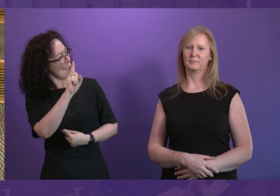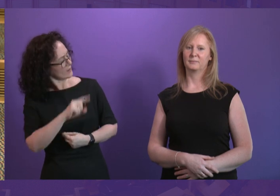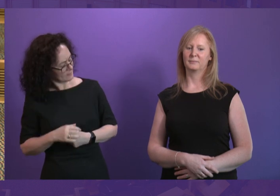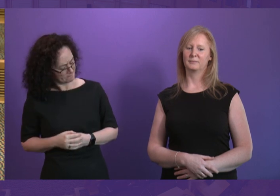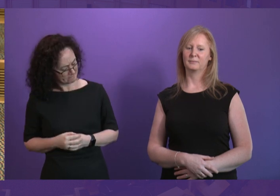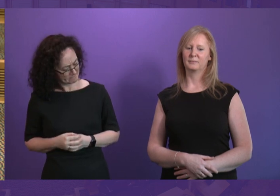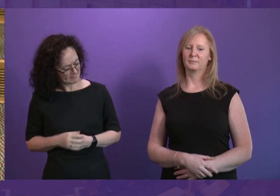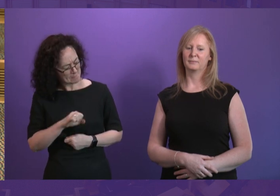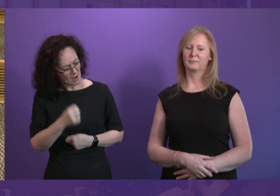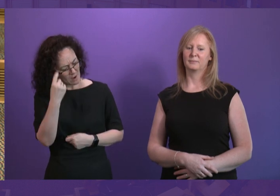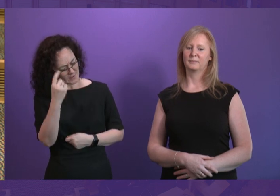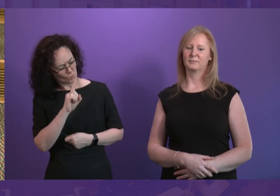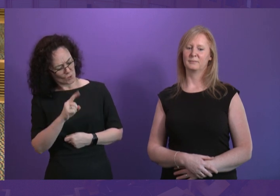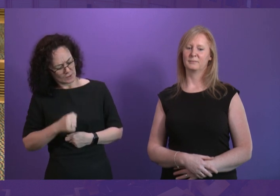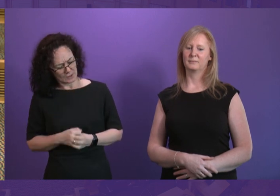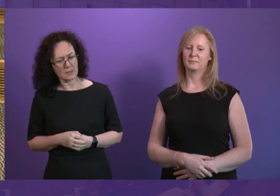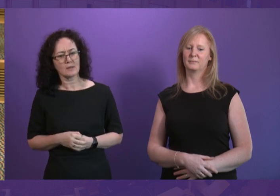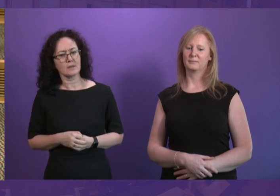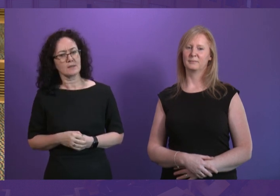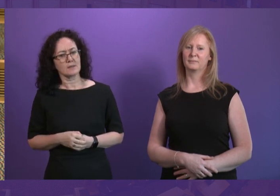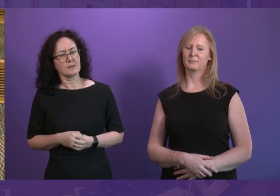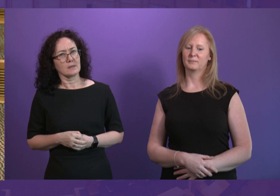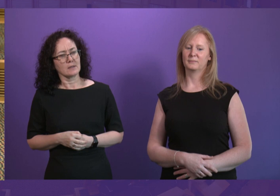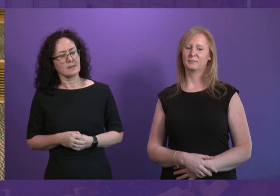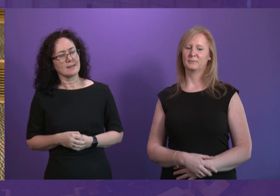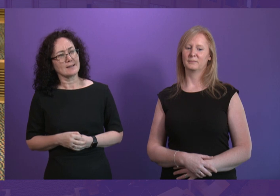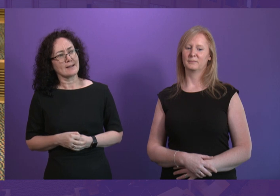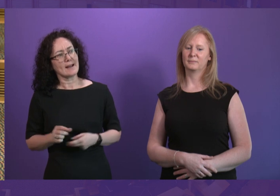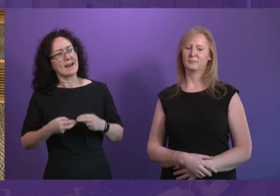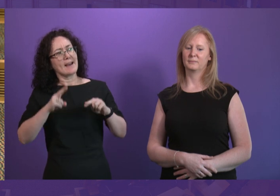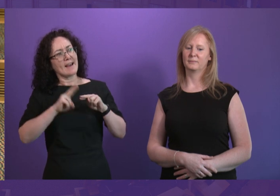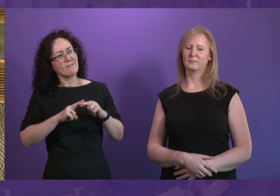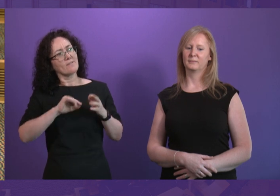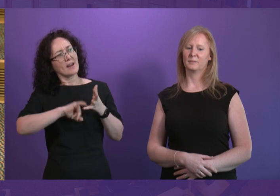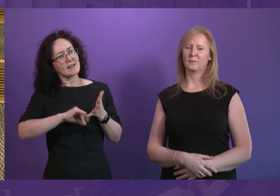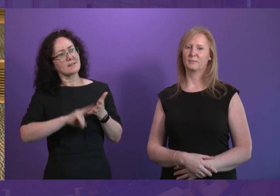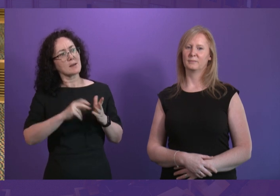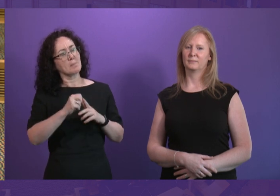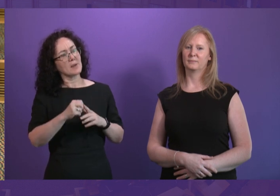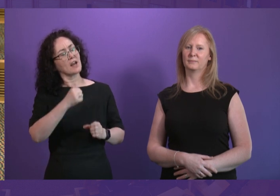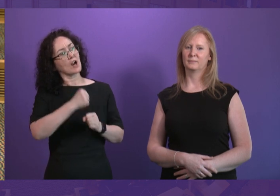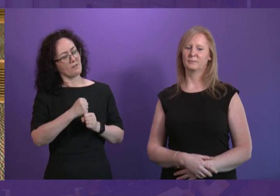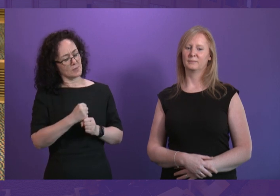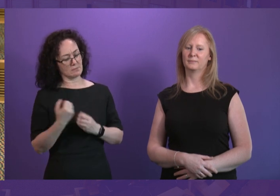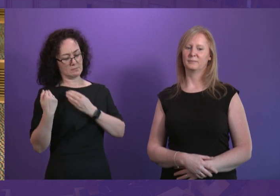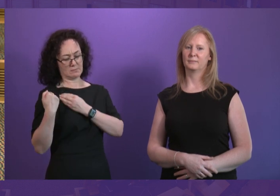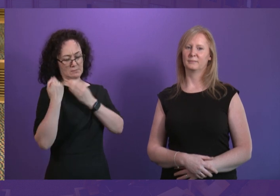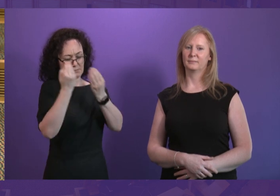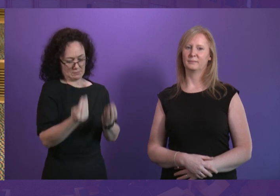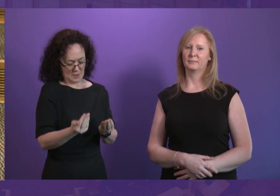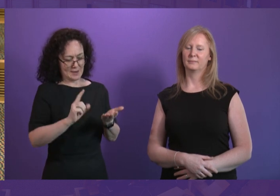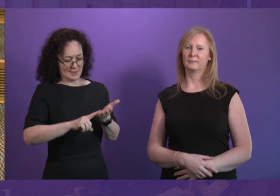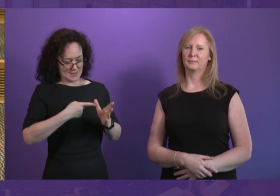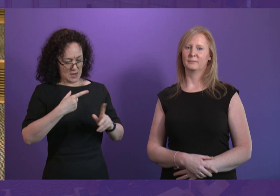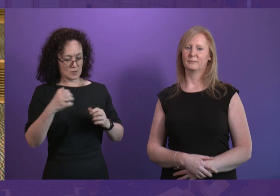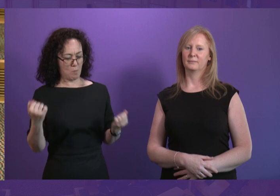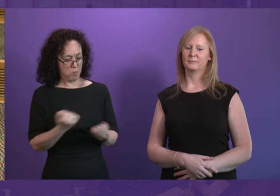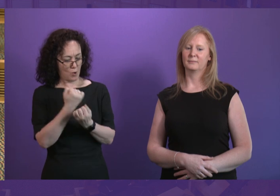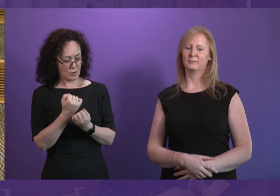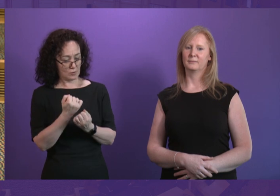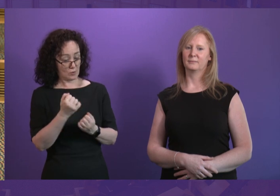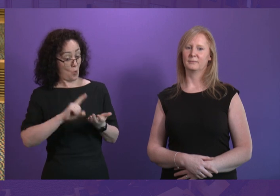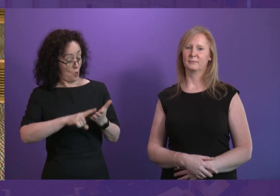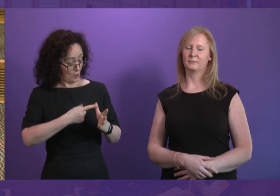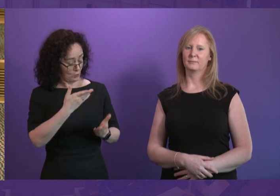if the SNP Government devolves a tax to councils, and councils decide to use that power, that